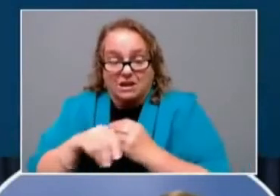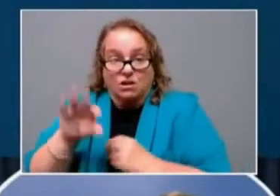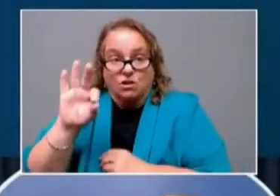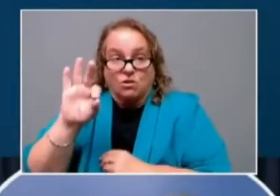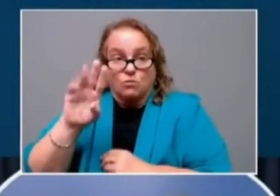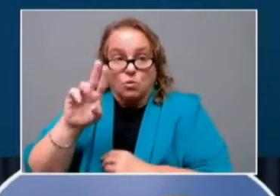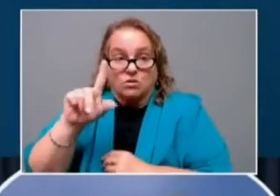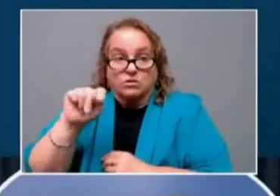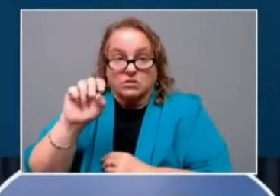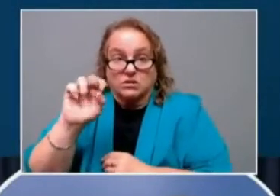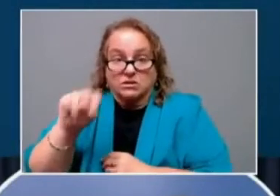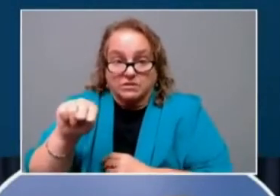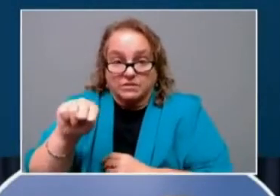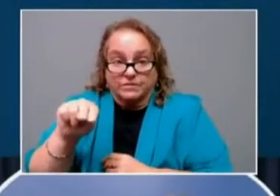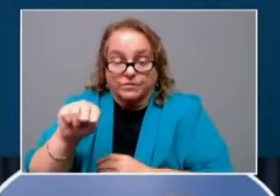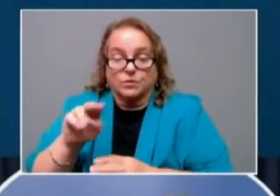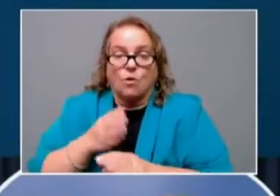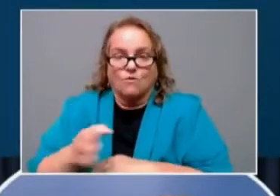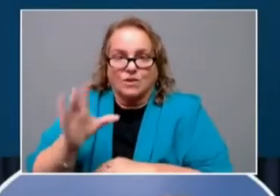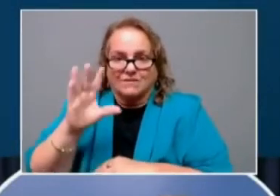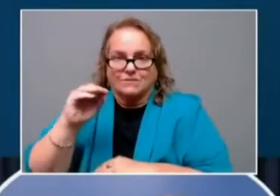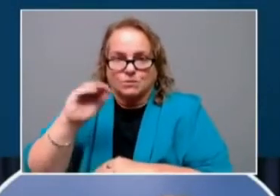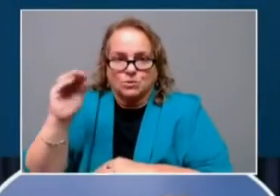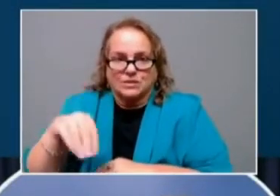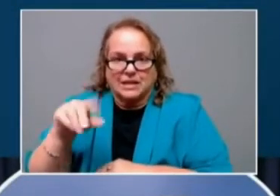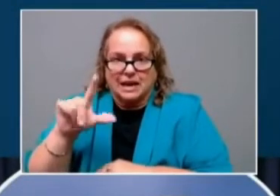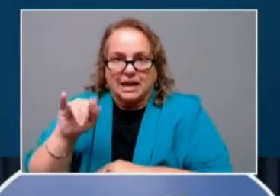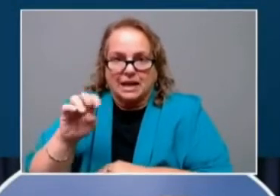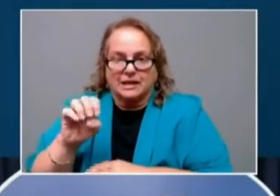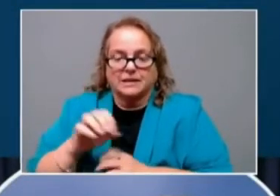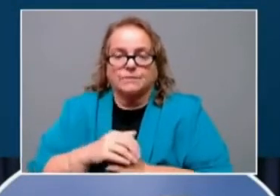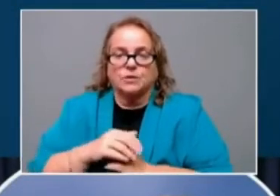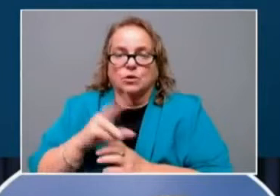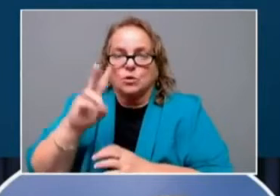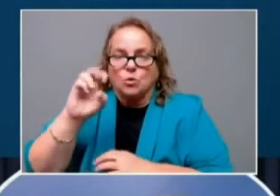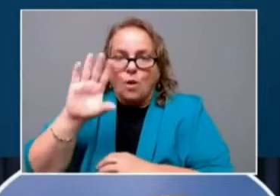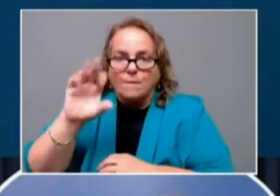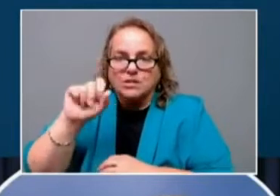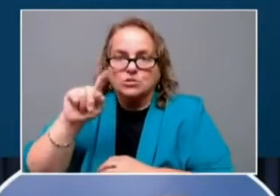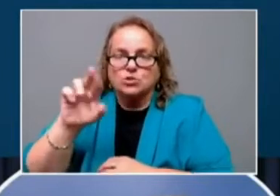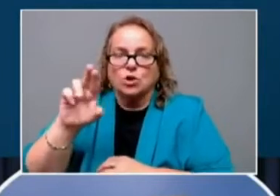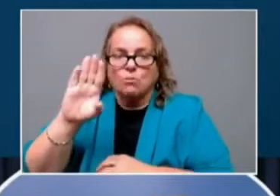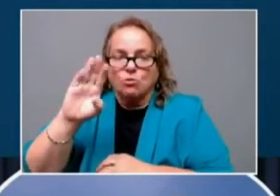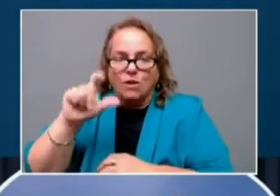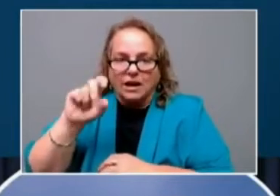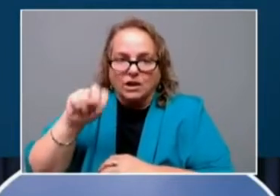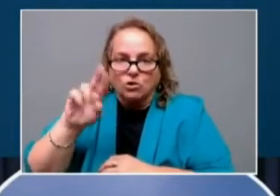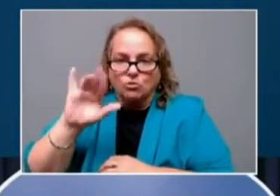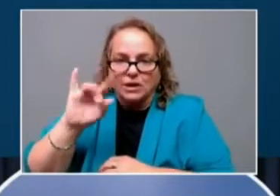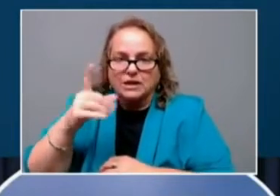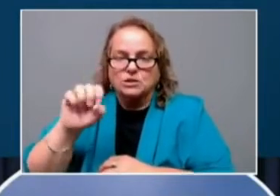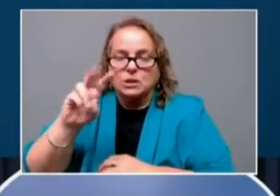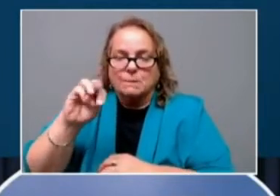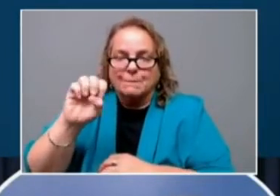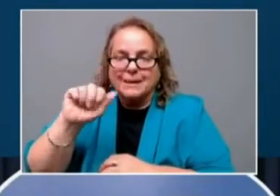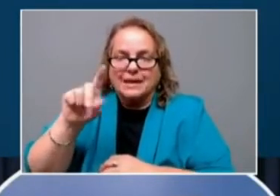50% line. Others. Webster Breckenridge, mead, tremble. Monroe Lincoln gallatin,